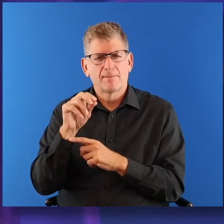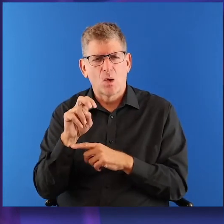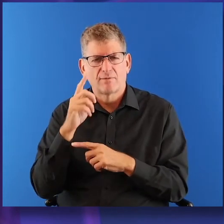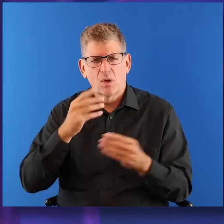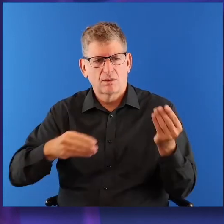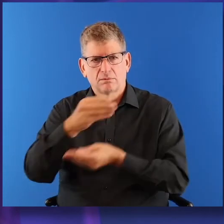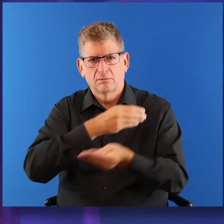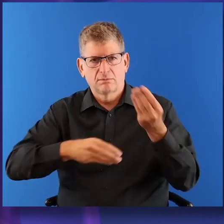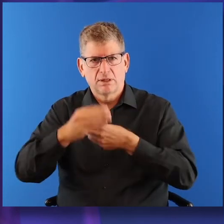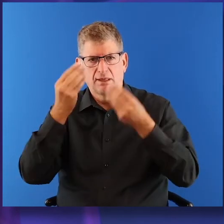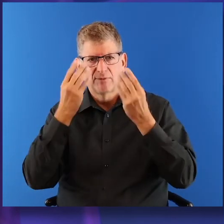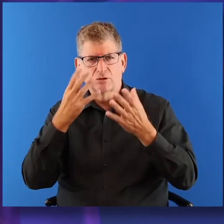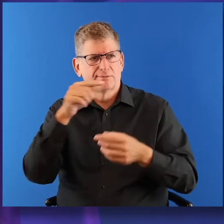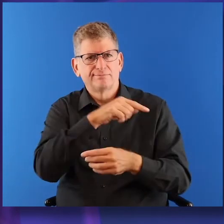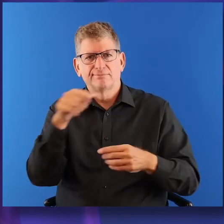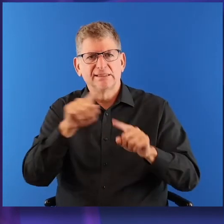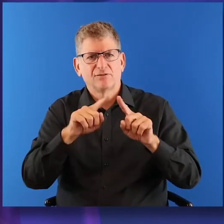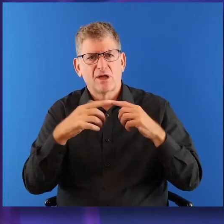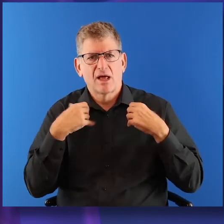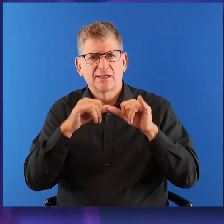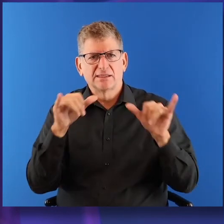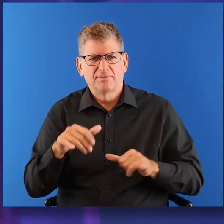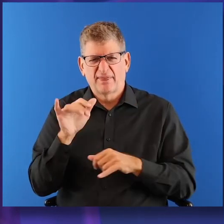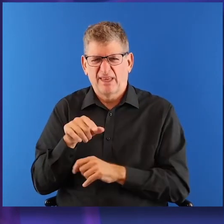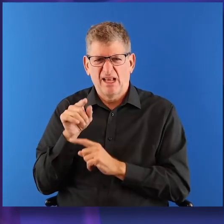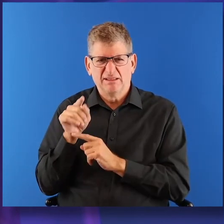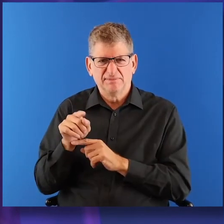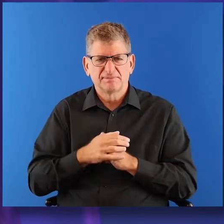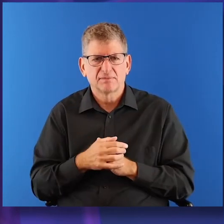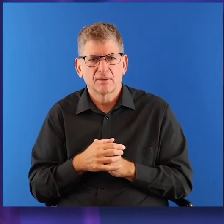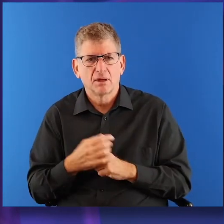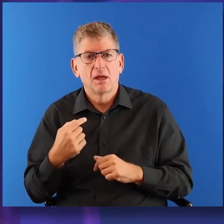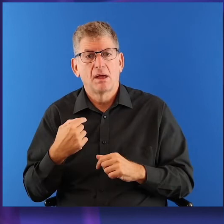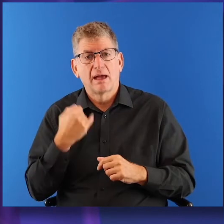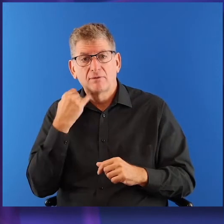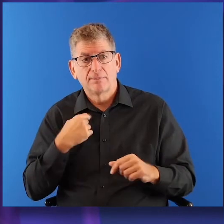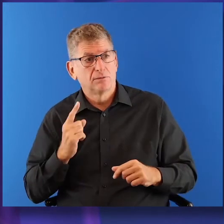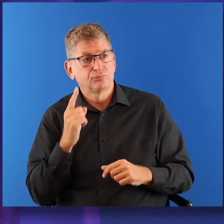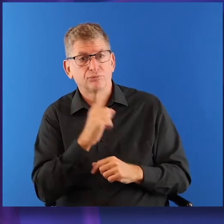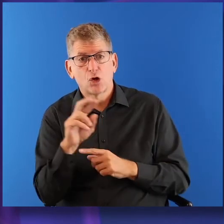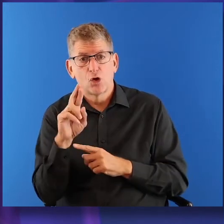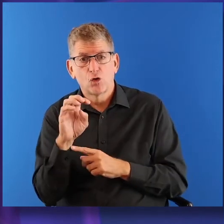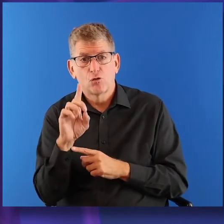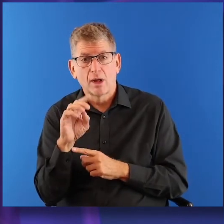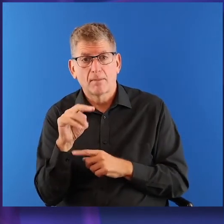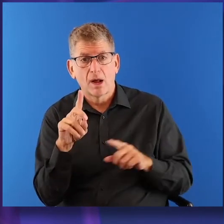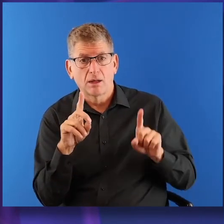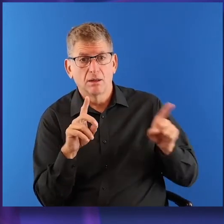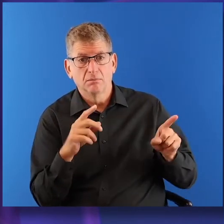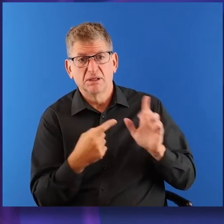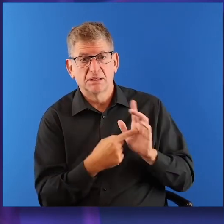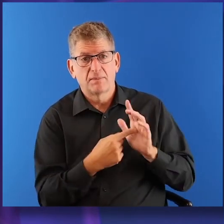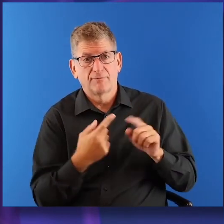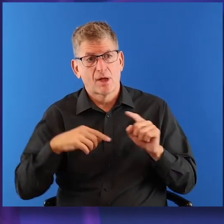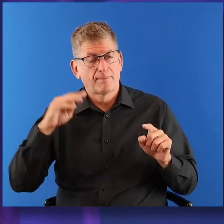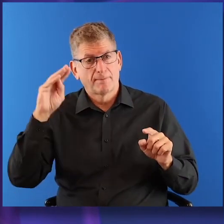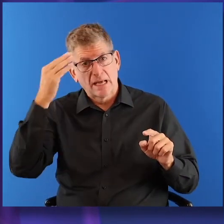exchanging information between health systems. If I came out to Redmond as an example from here in Madison, Wisconsin,